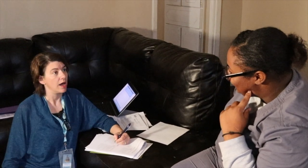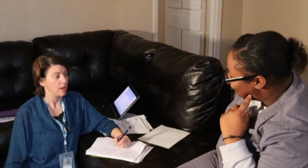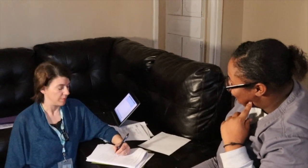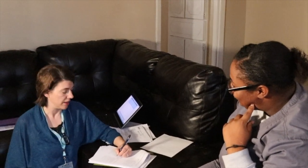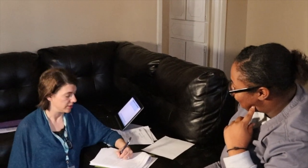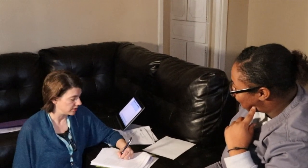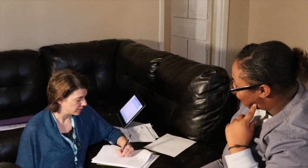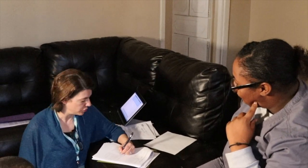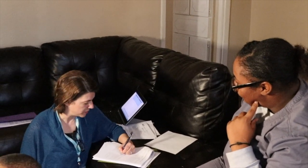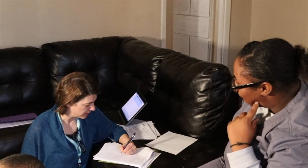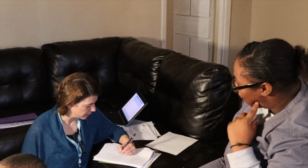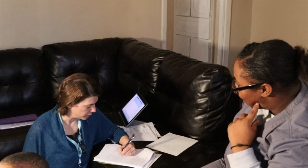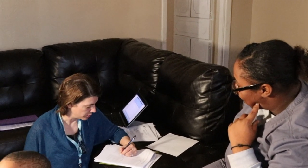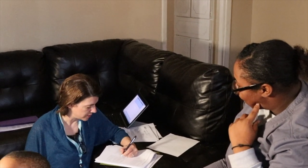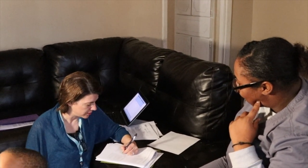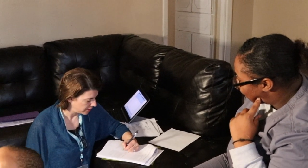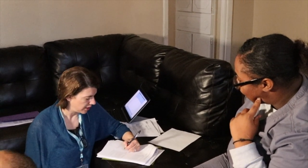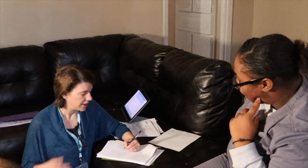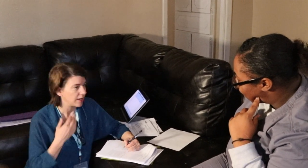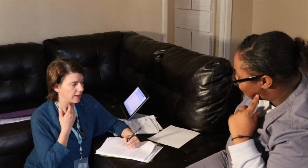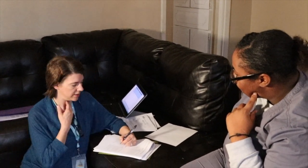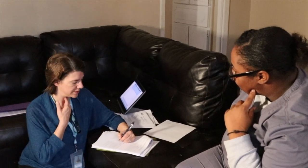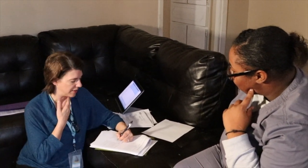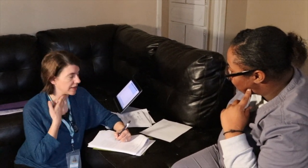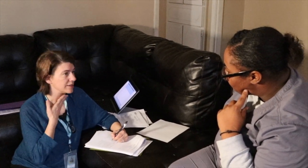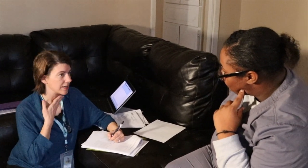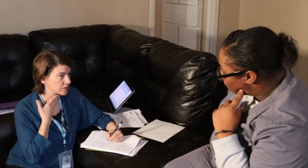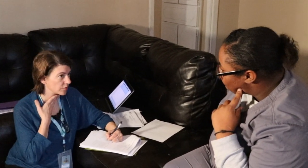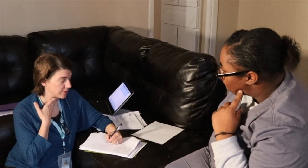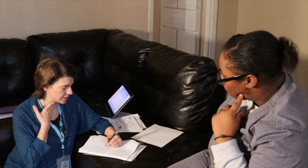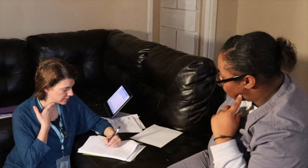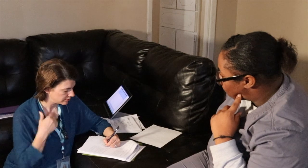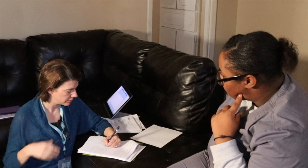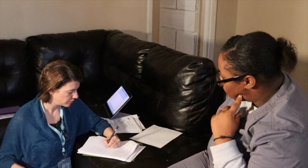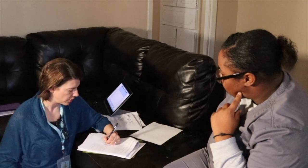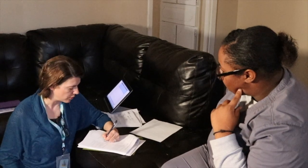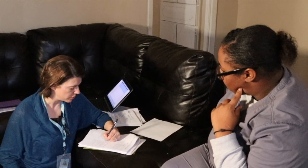Um, and then the two syllables and he is making sounds from his throat.